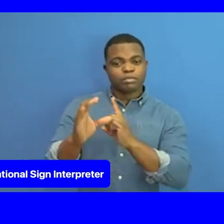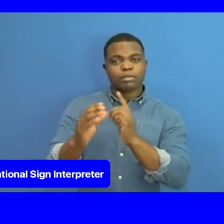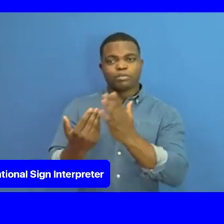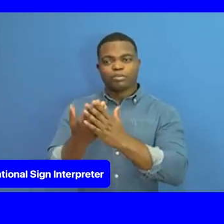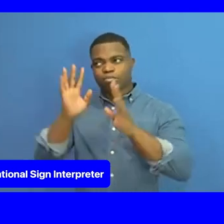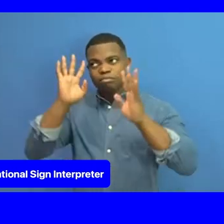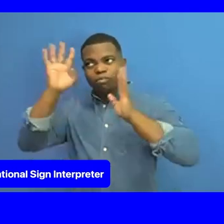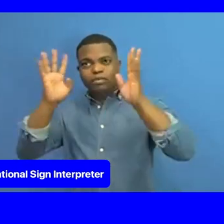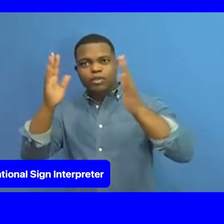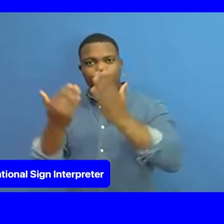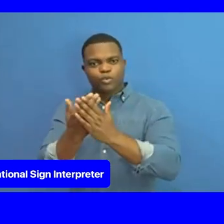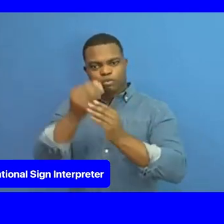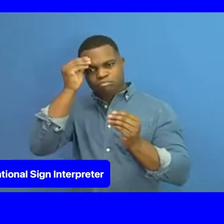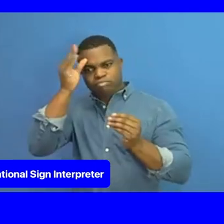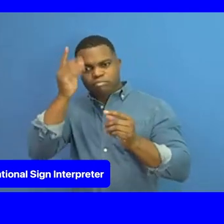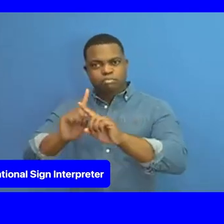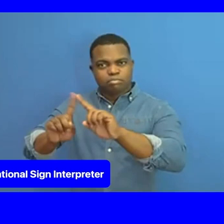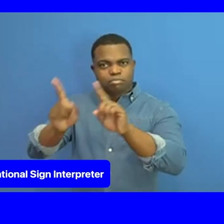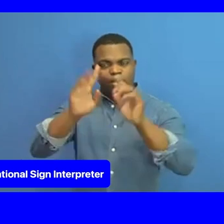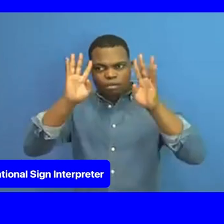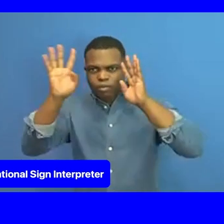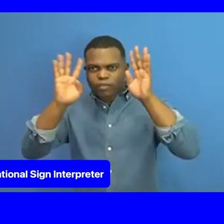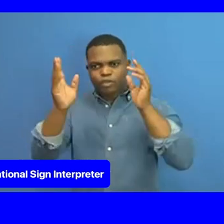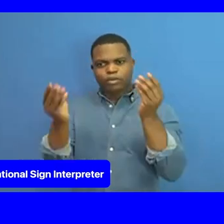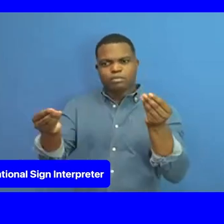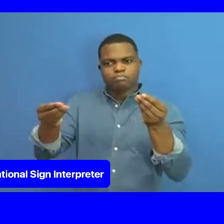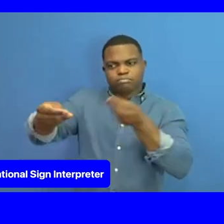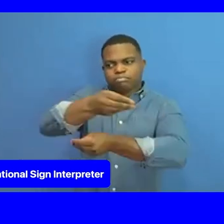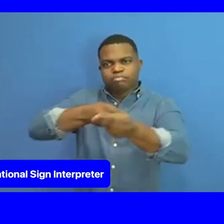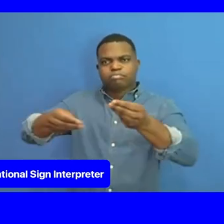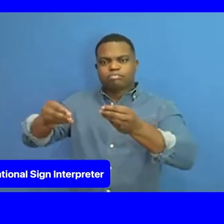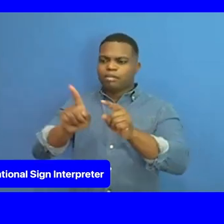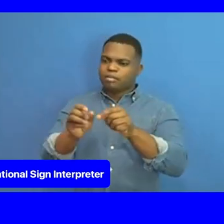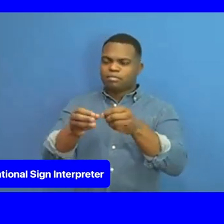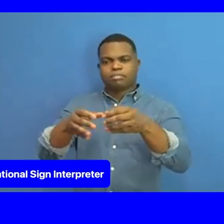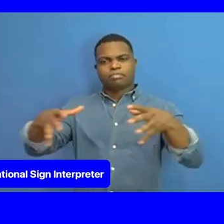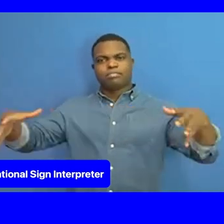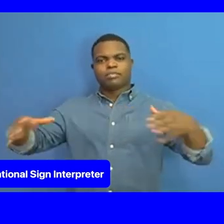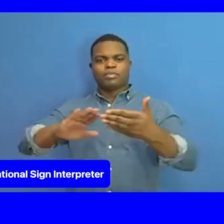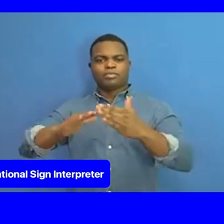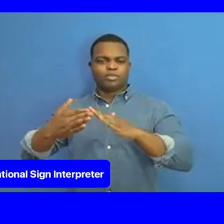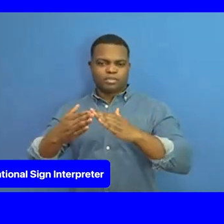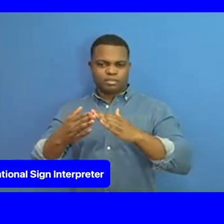And I cannot wait to hear the stories and inspiring projects that you will bring forward.